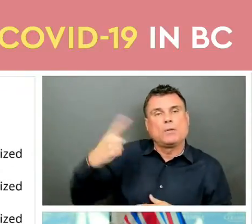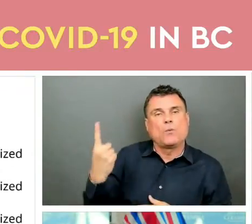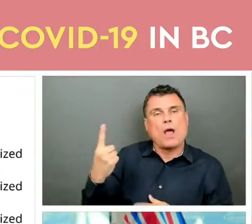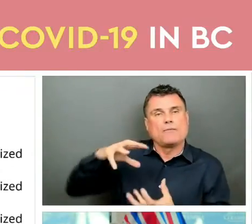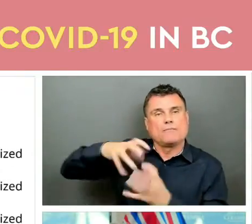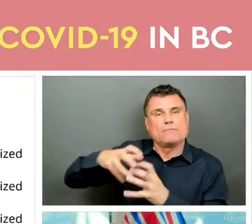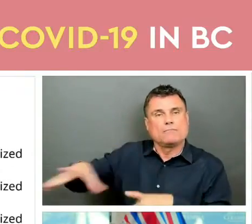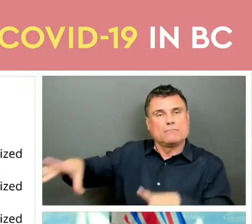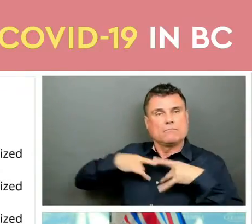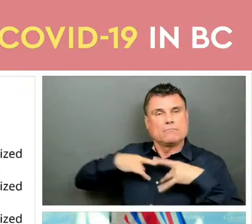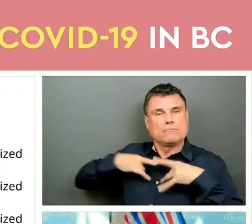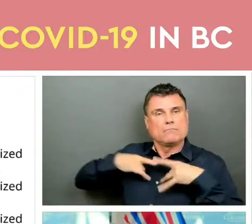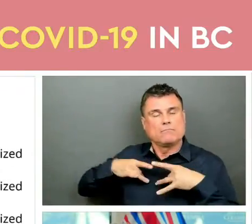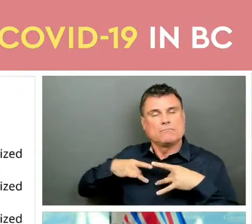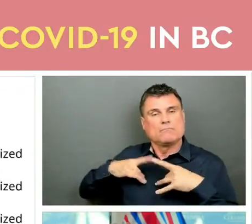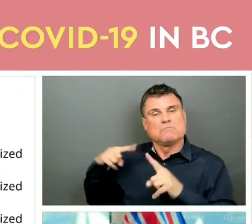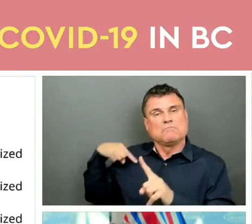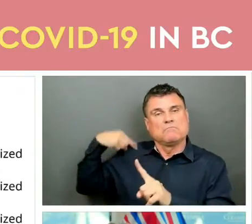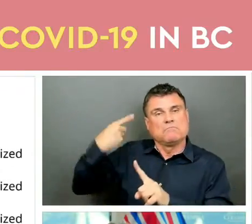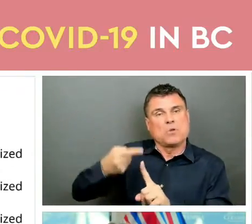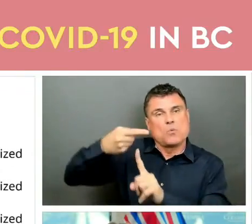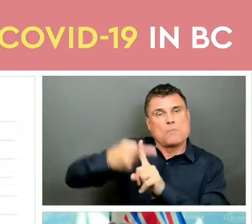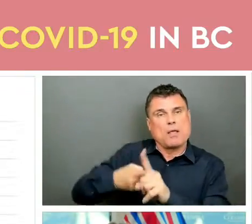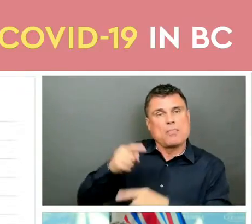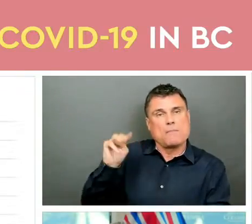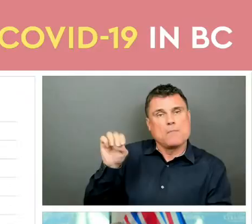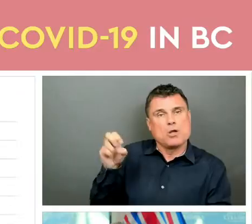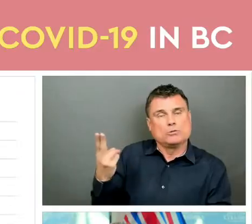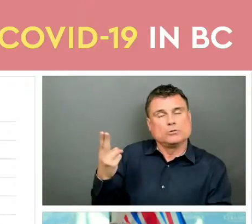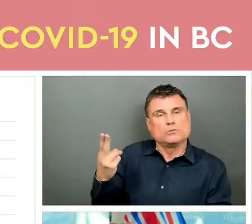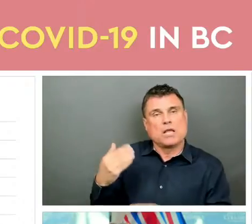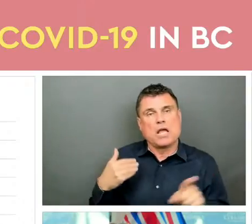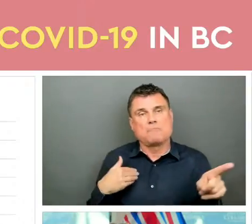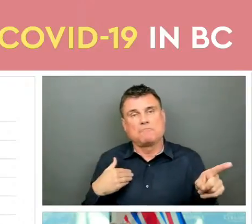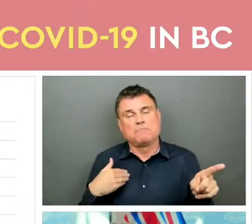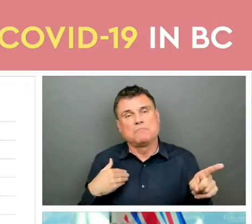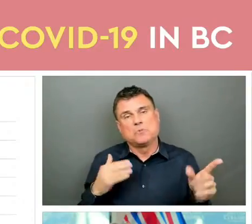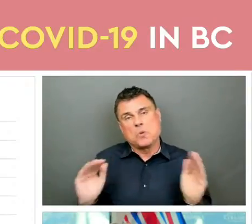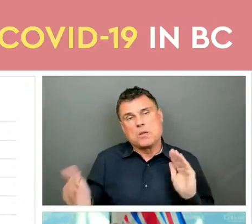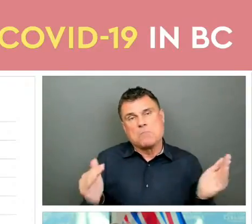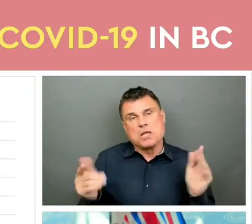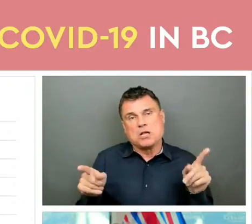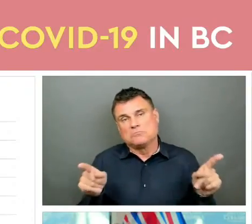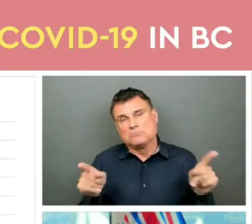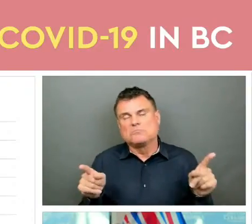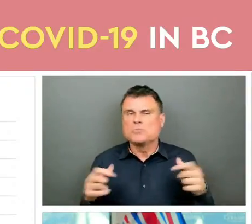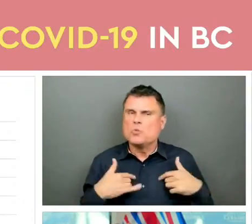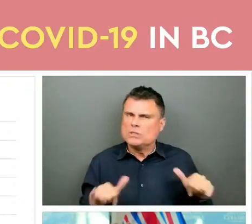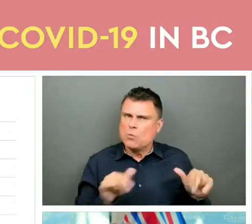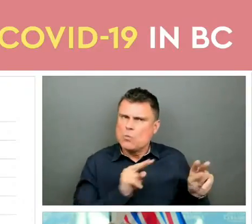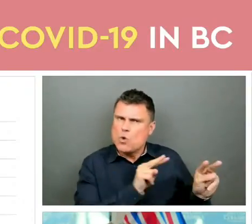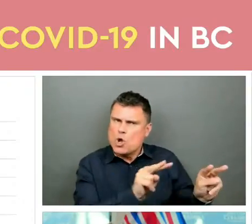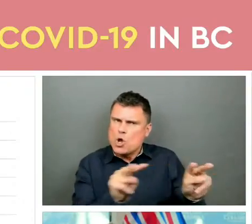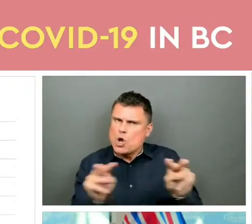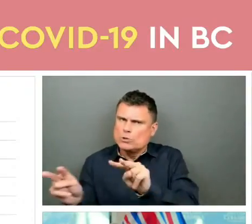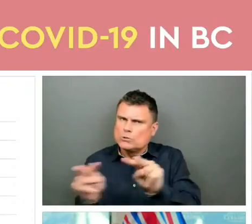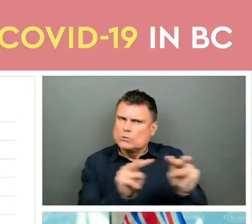So that's something we need to continue to watch. If we look at the age group of people who